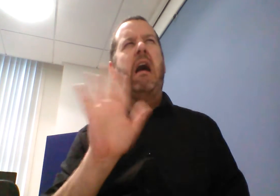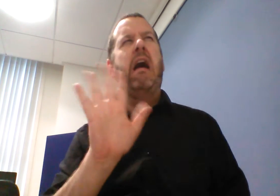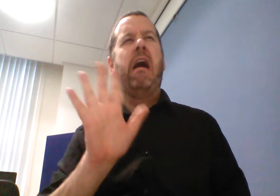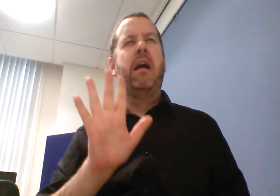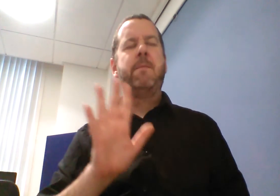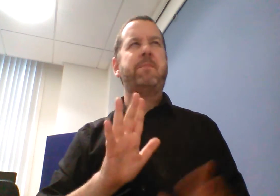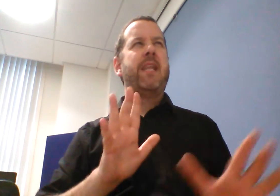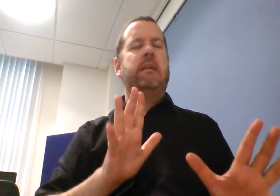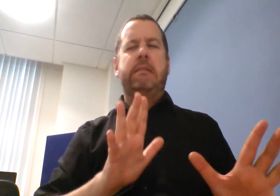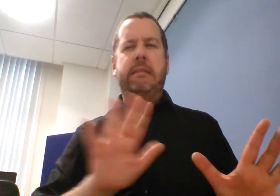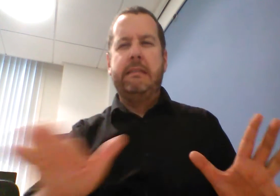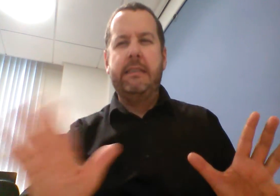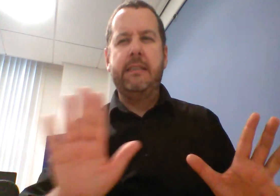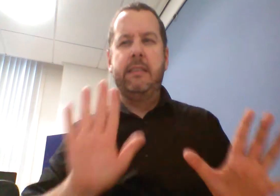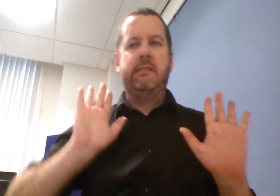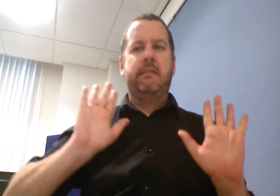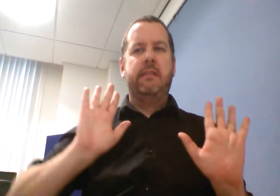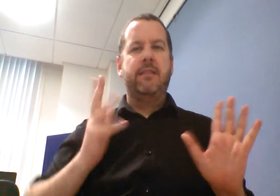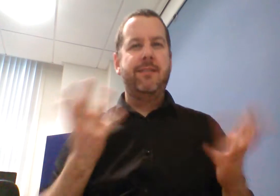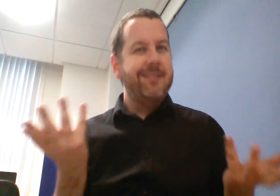Do I correct them? Leave it be? Or... what?